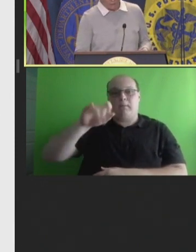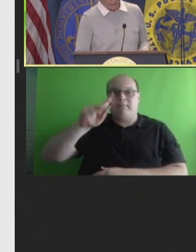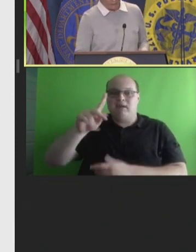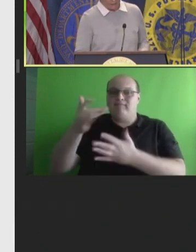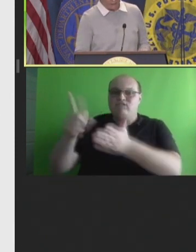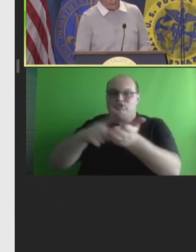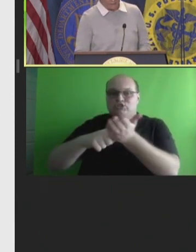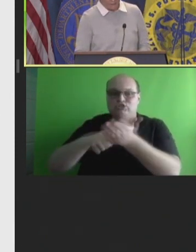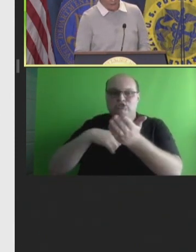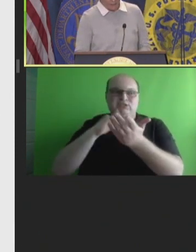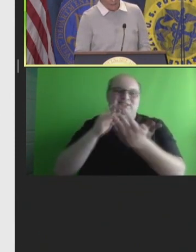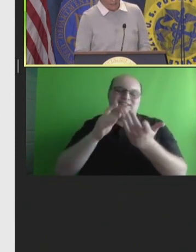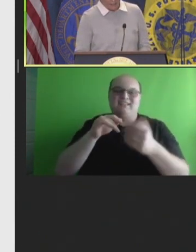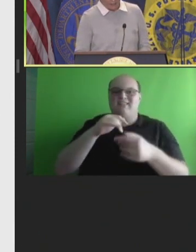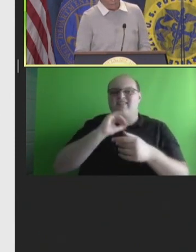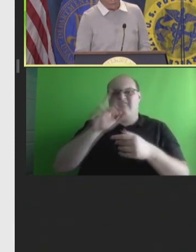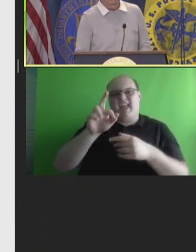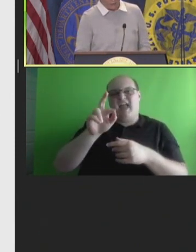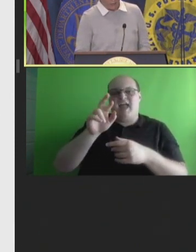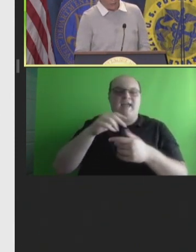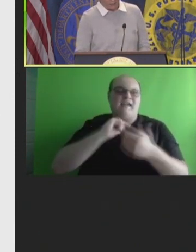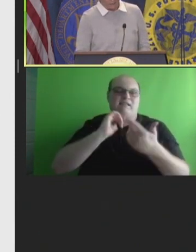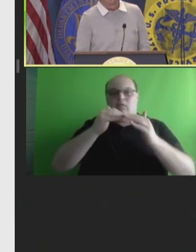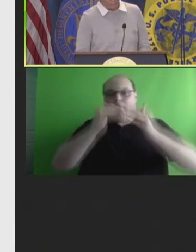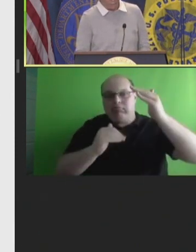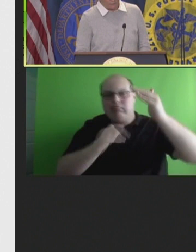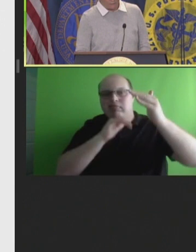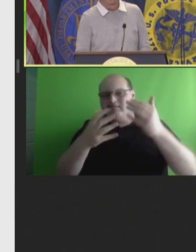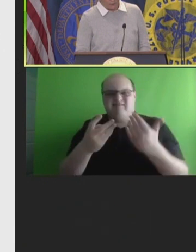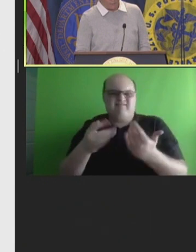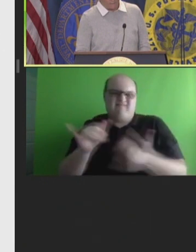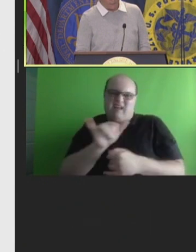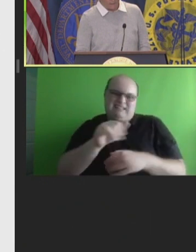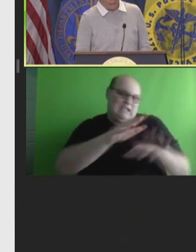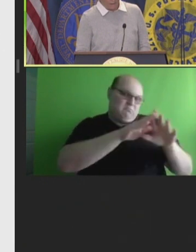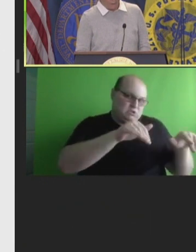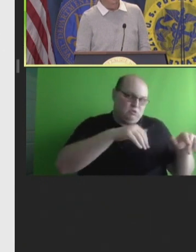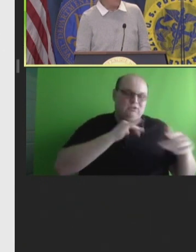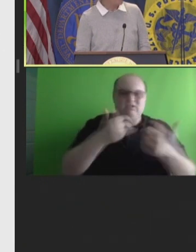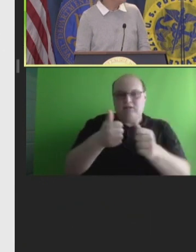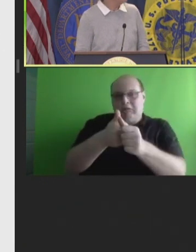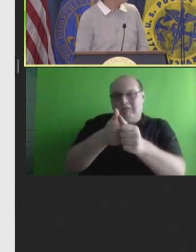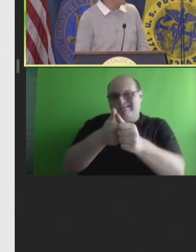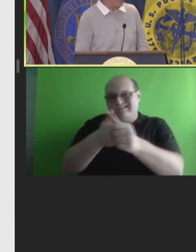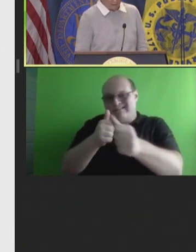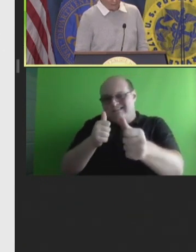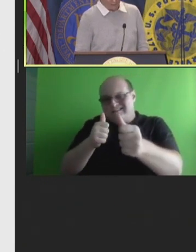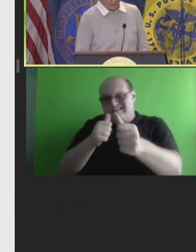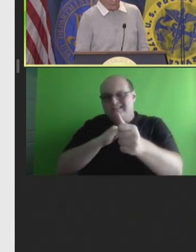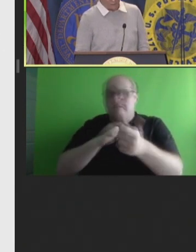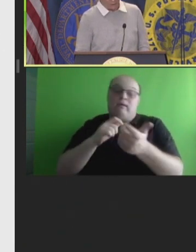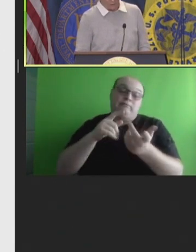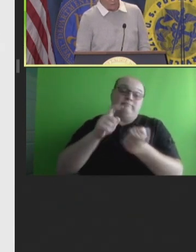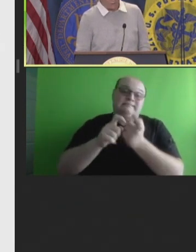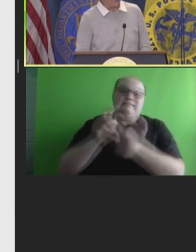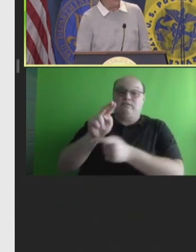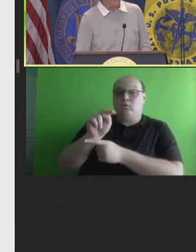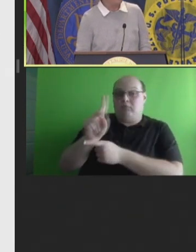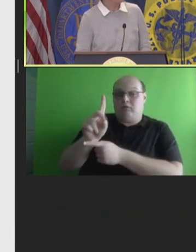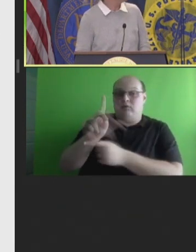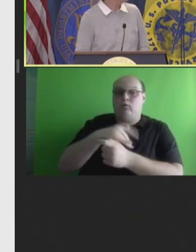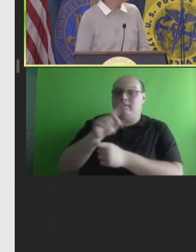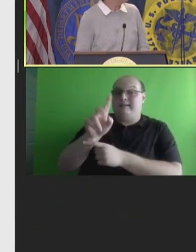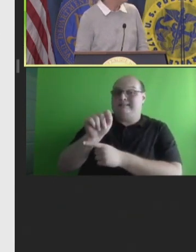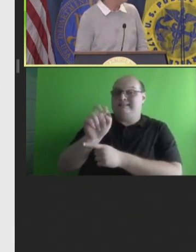adolescents. And we're still behind with -- well, particularly in North Dakota with Tdap and MCV4.